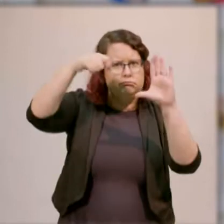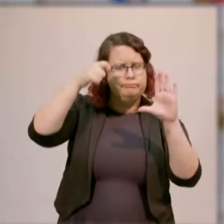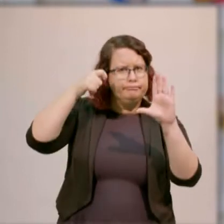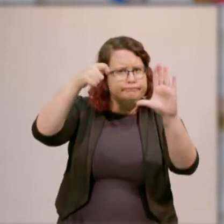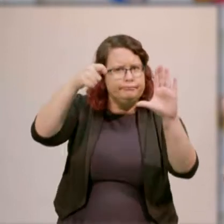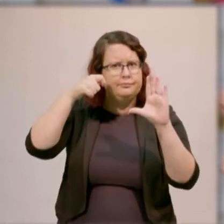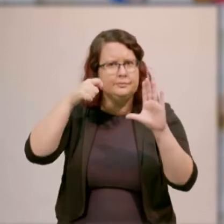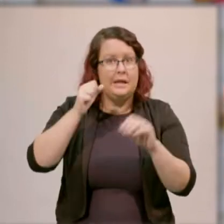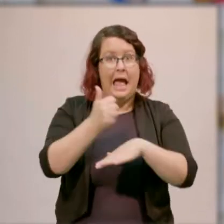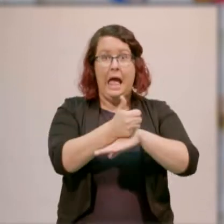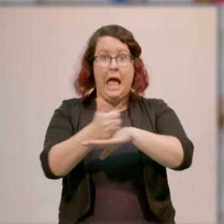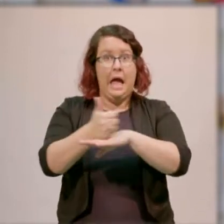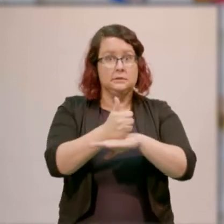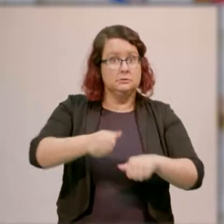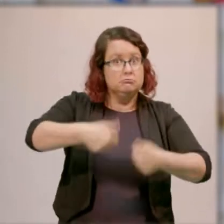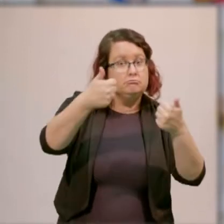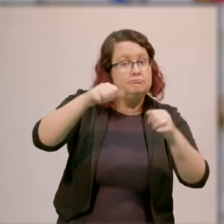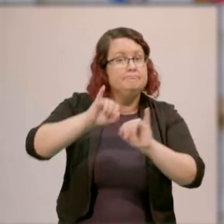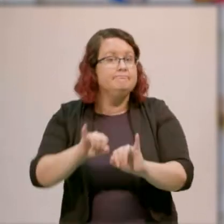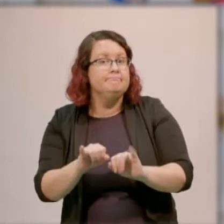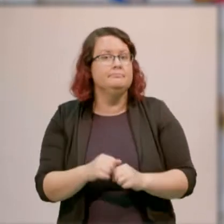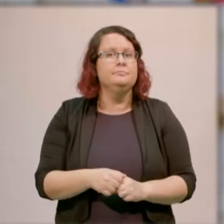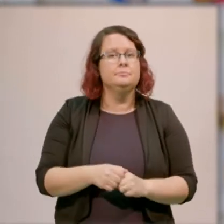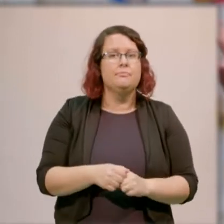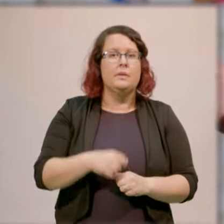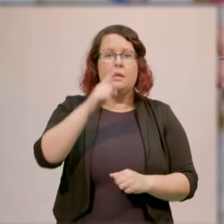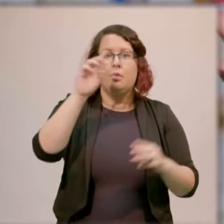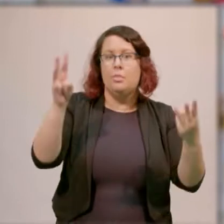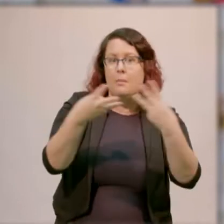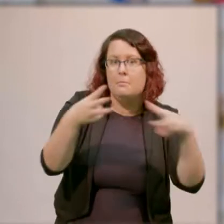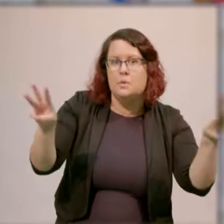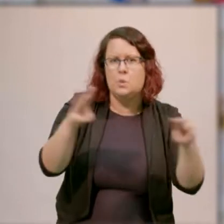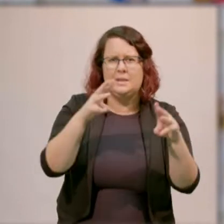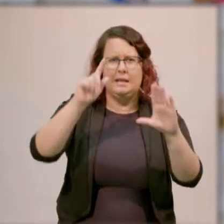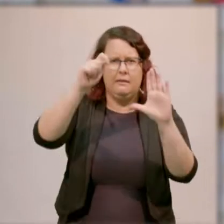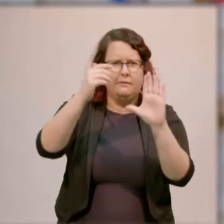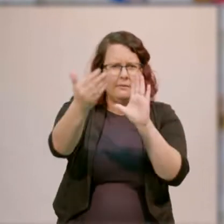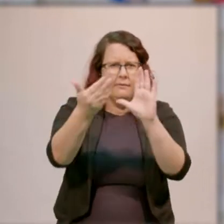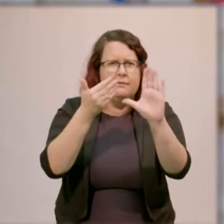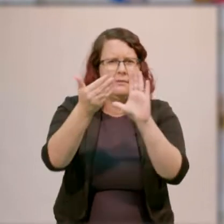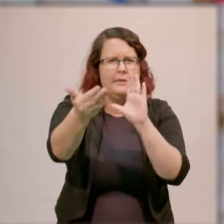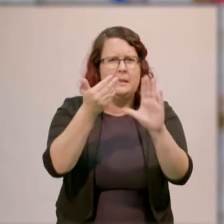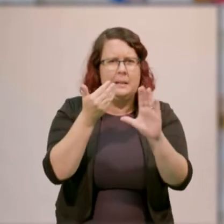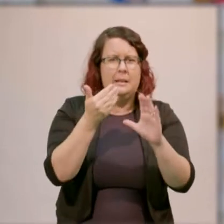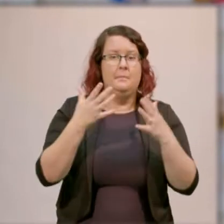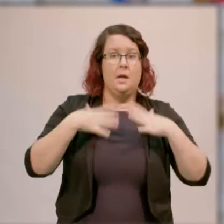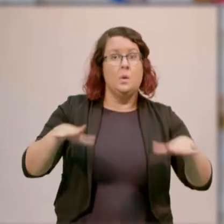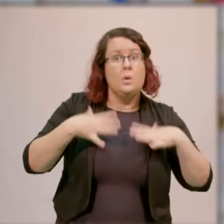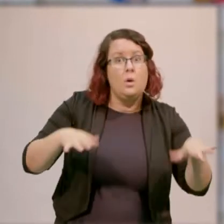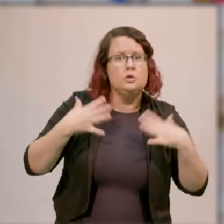how well the actors played the characters, or the music, camerawork, costumes, or stunts.